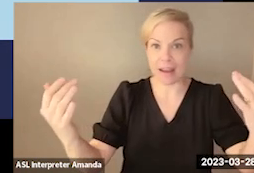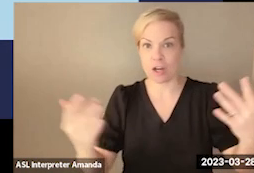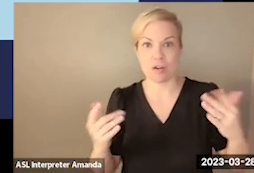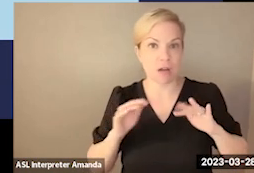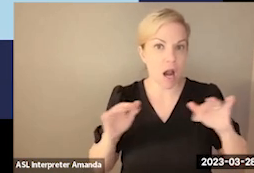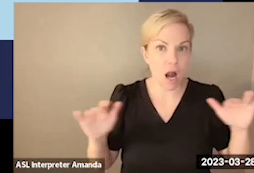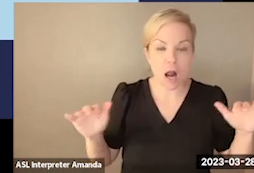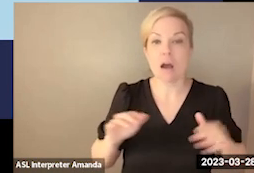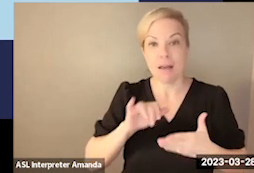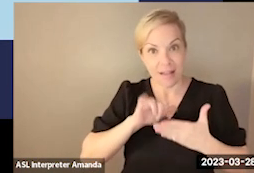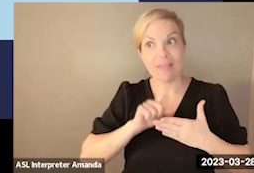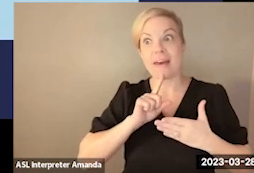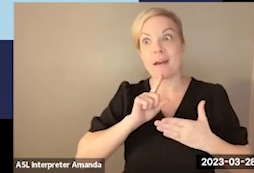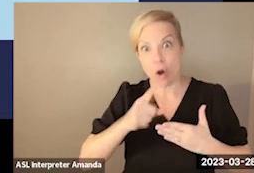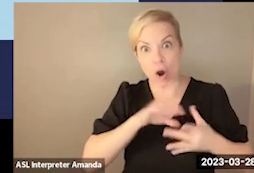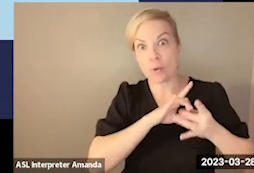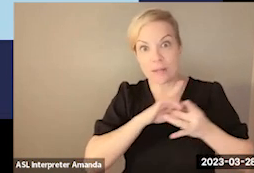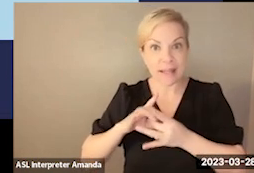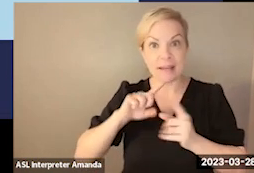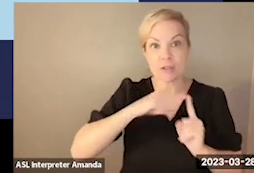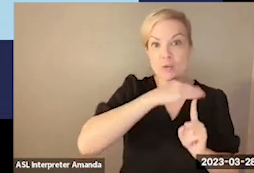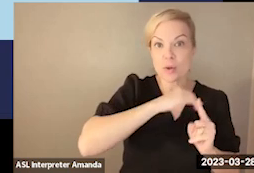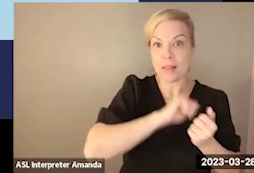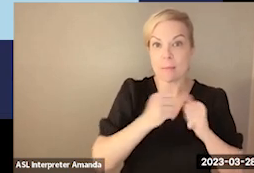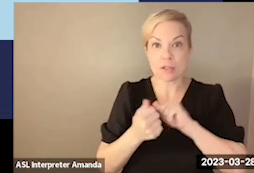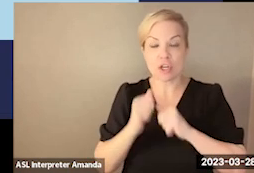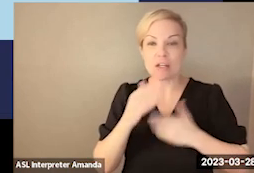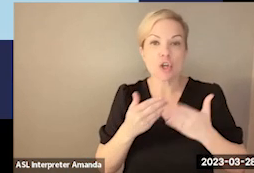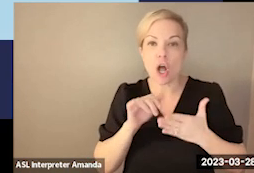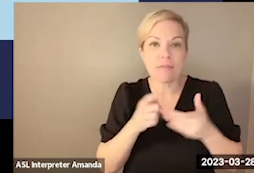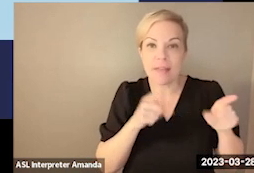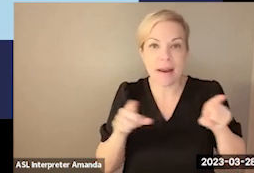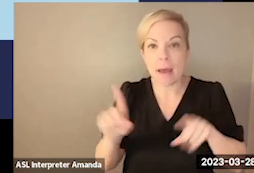Debbie Stine, Science & Technology Policy Academy: that are related to climate change at all, that all of which happen as much in the center of the country.